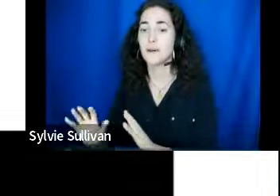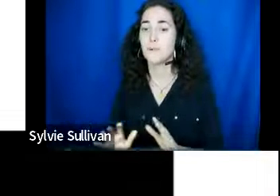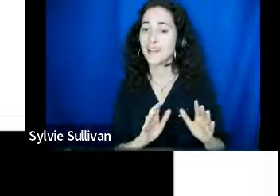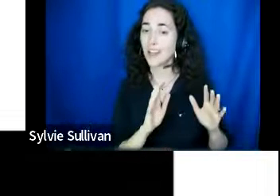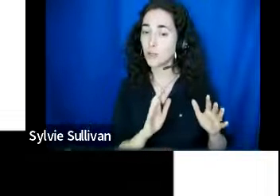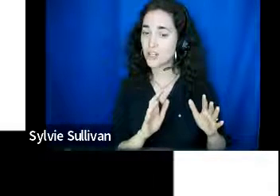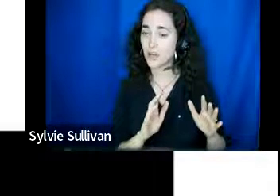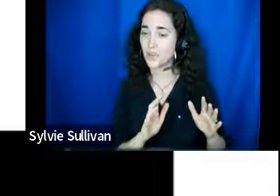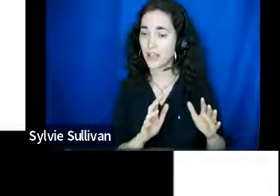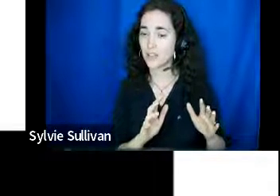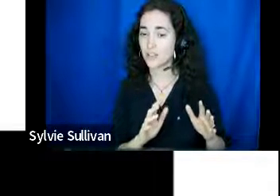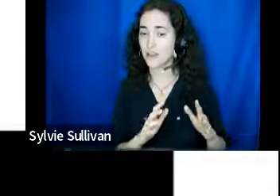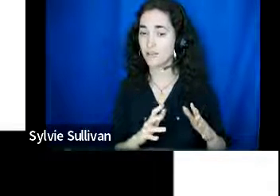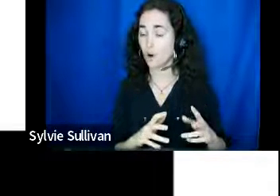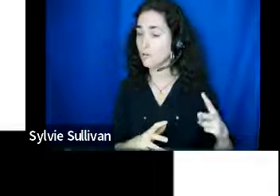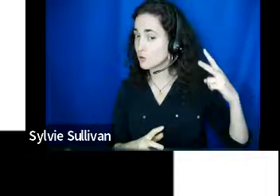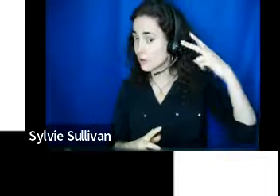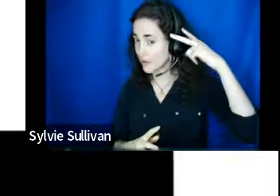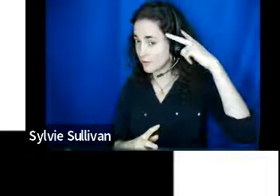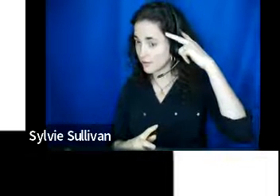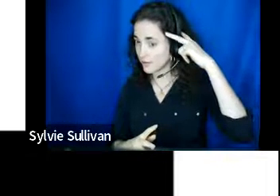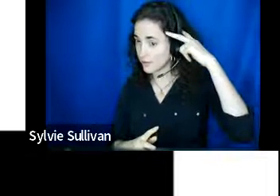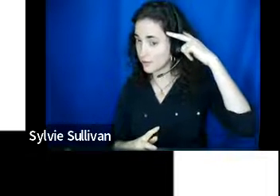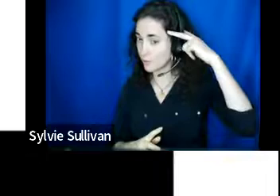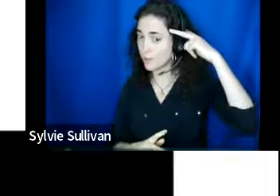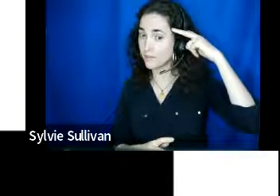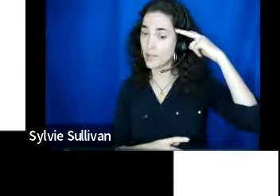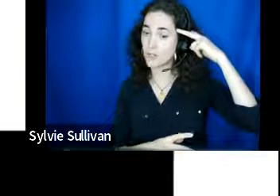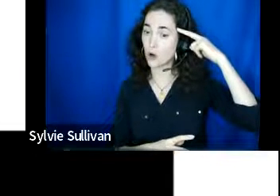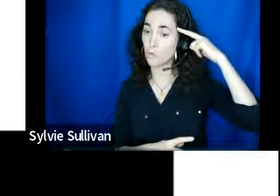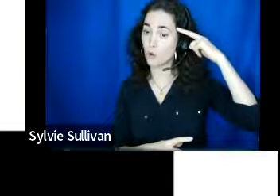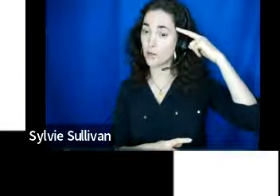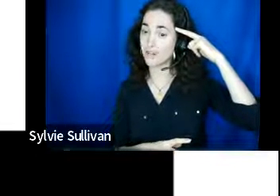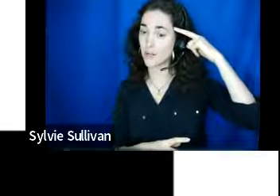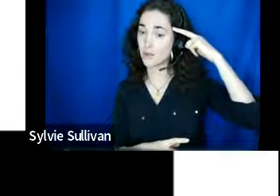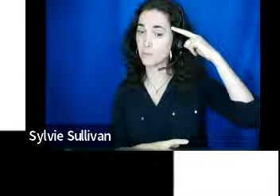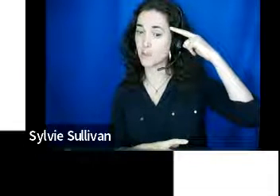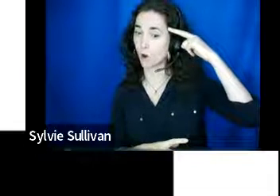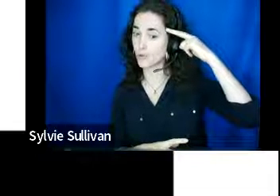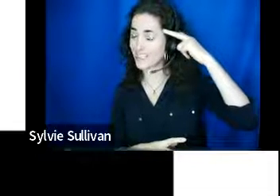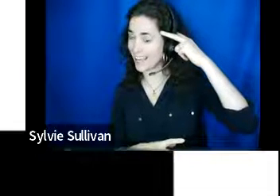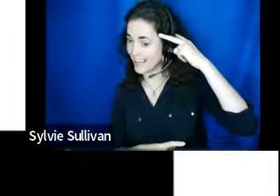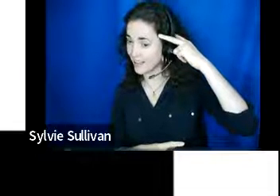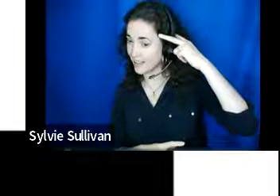But language and communications involves 2 areas. One of them is called Broca's area.